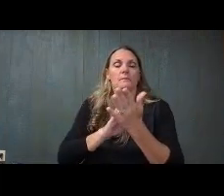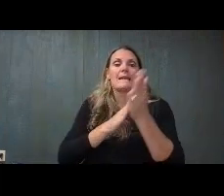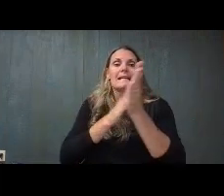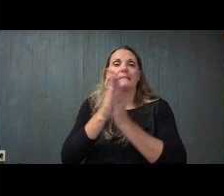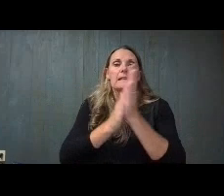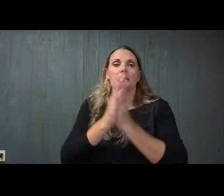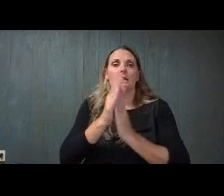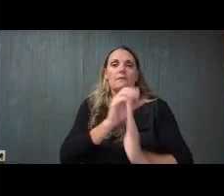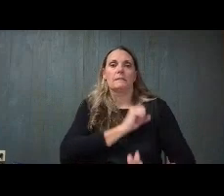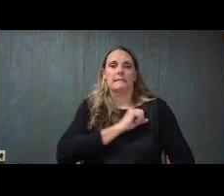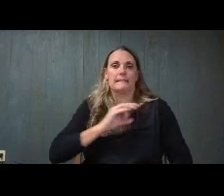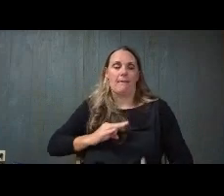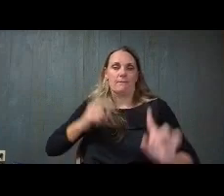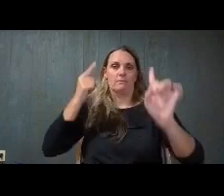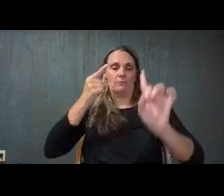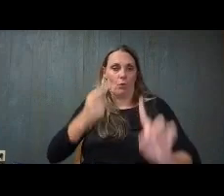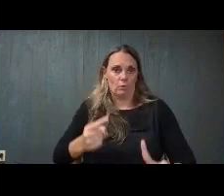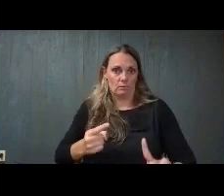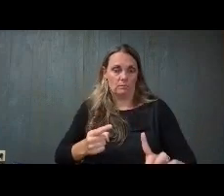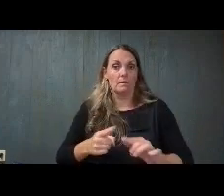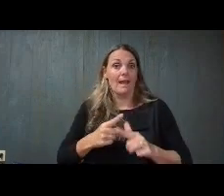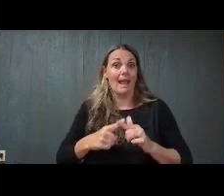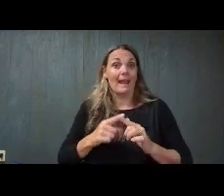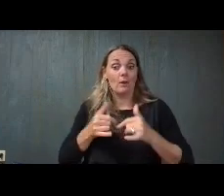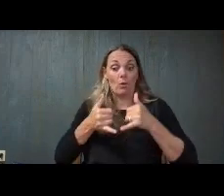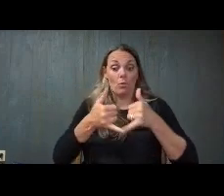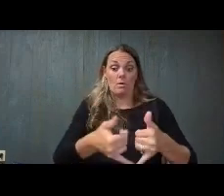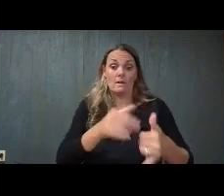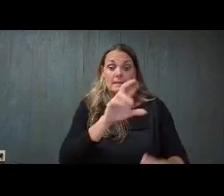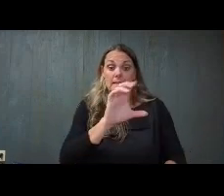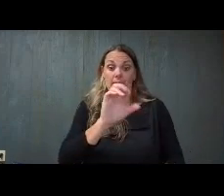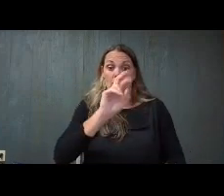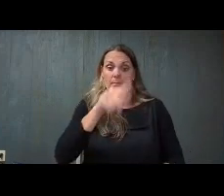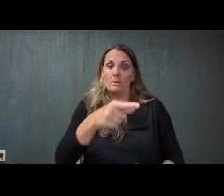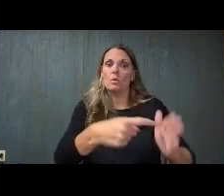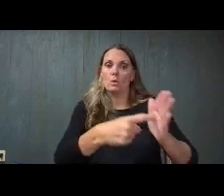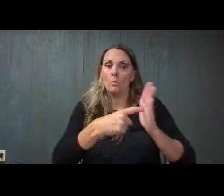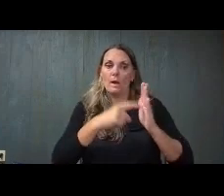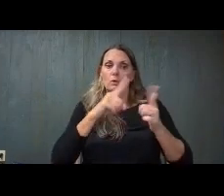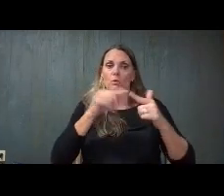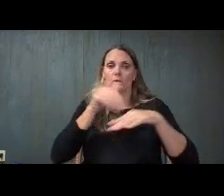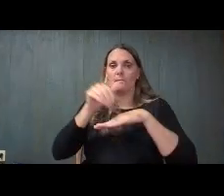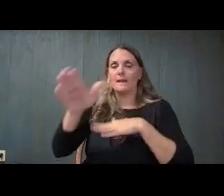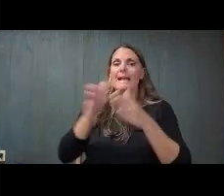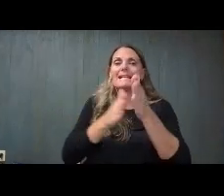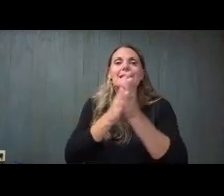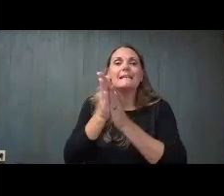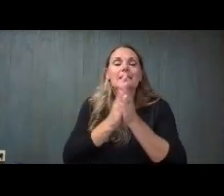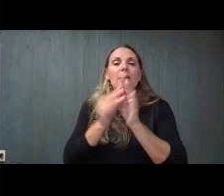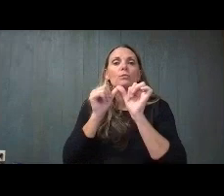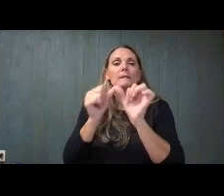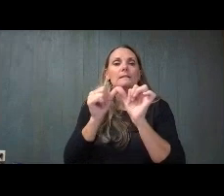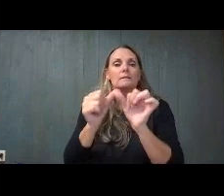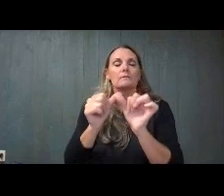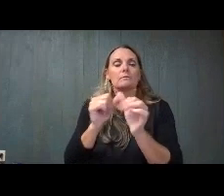retention, and awarded KPIs will be required to submit an incentive retention plan to be ours.